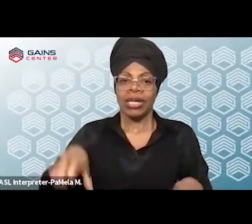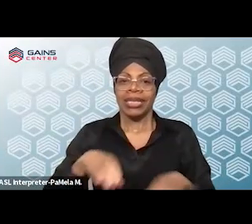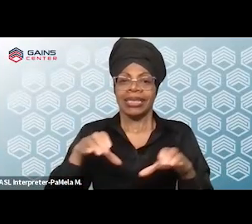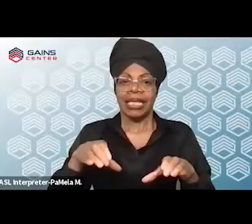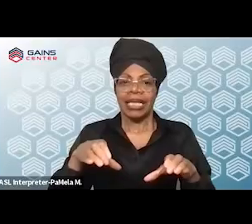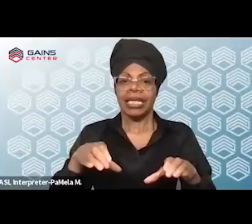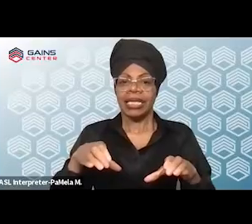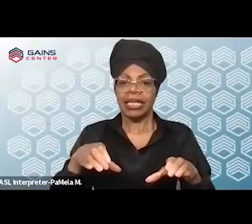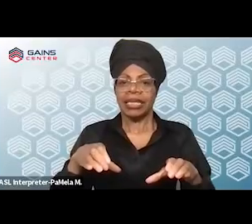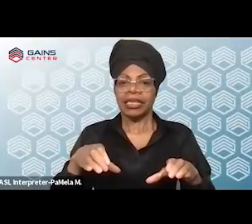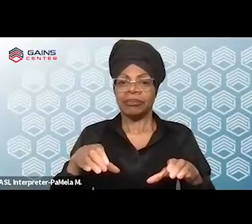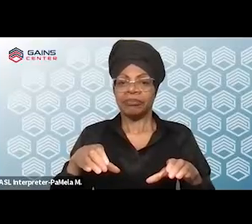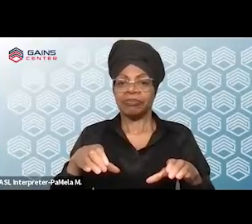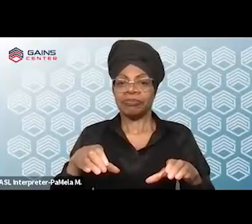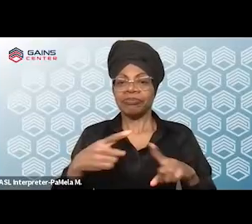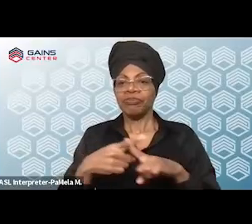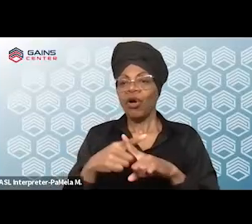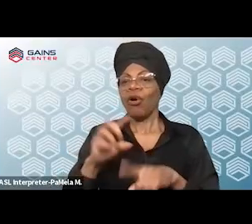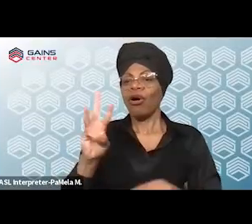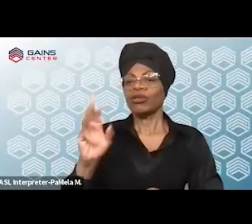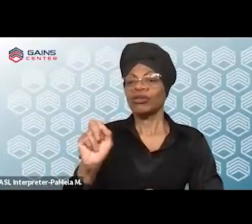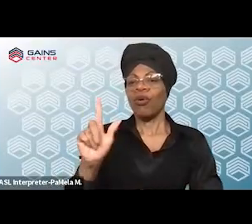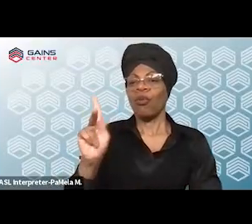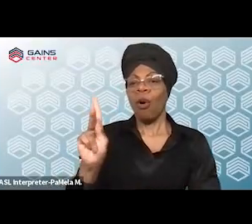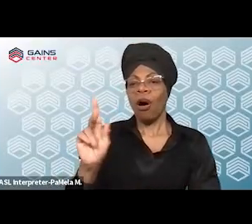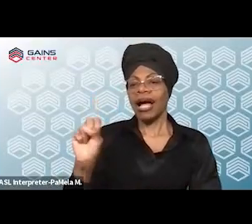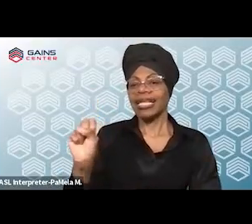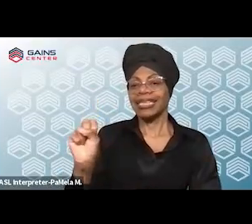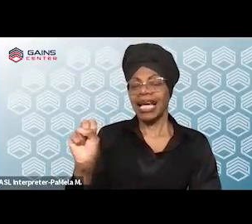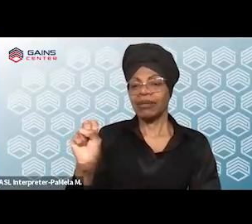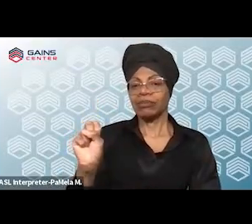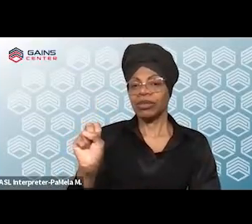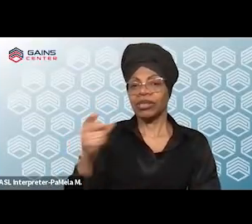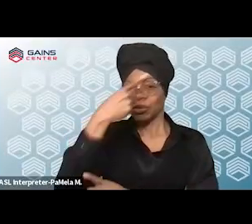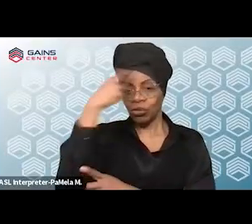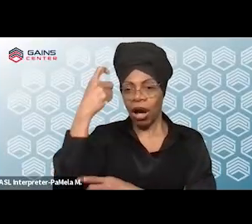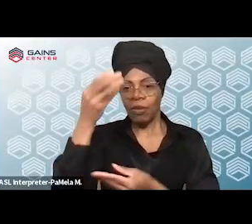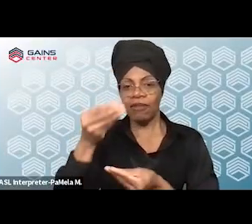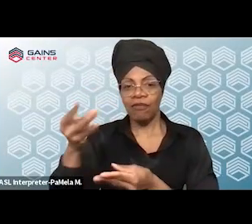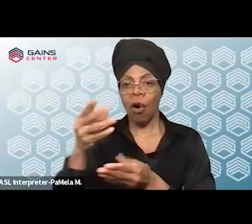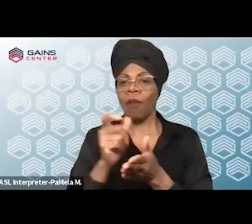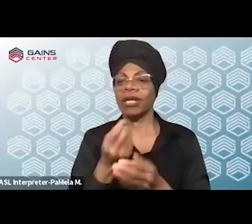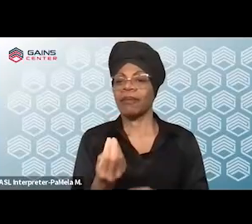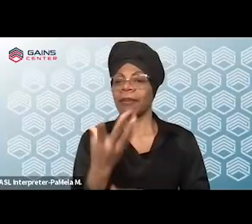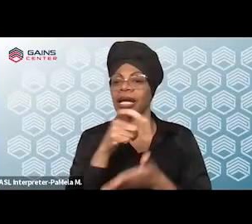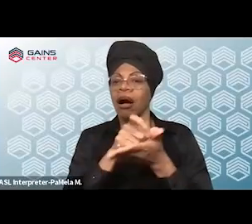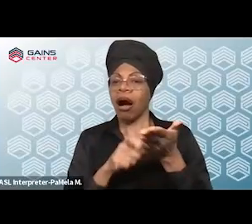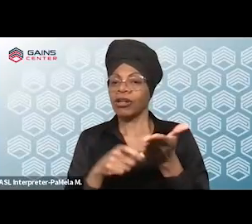between SAMHSA's trauma-informed care principles in the articles that I mentioned at the top of the presentation